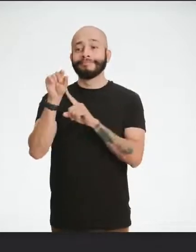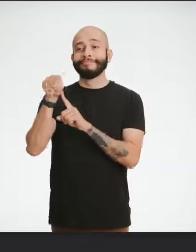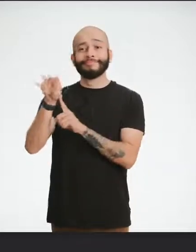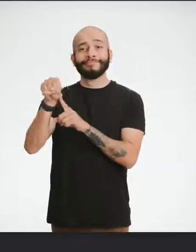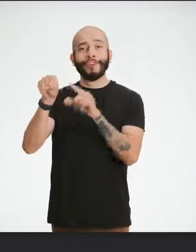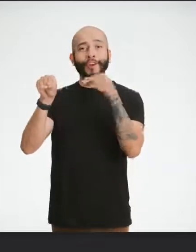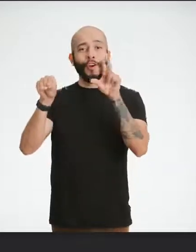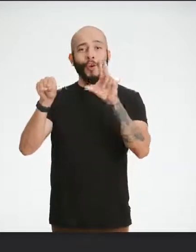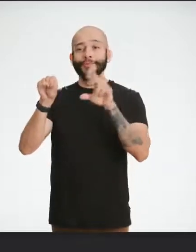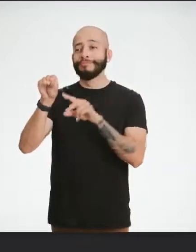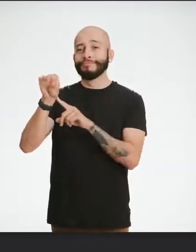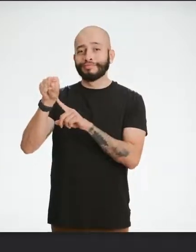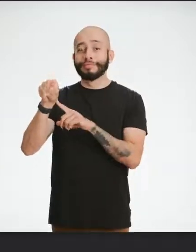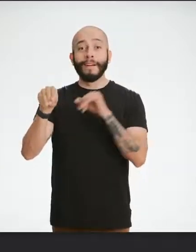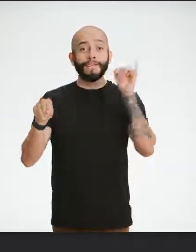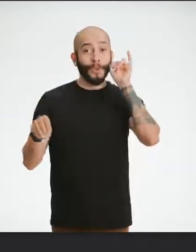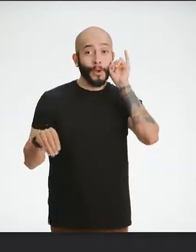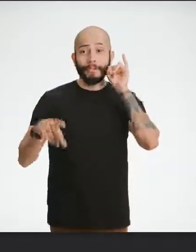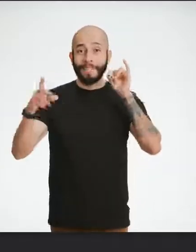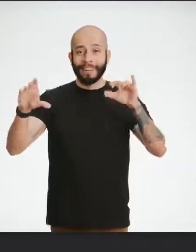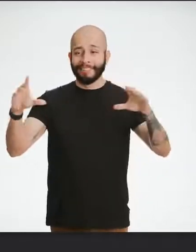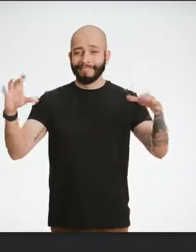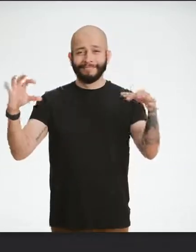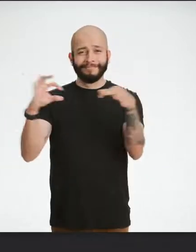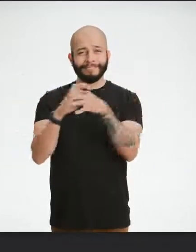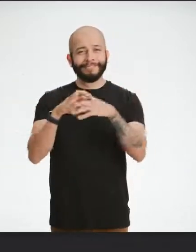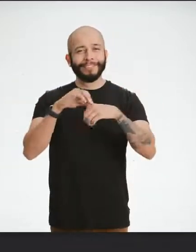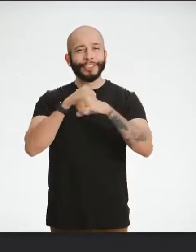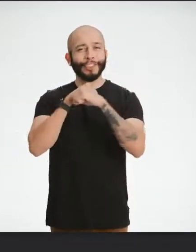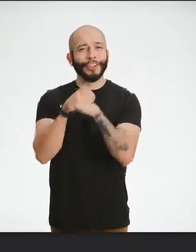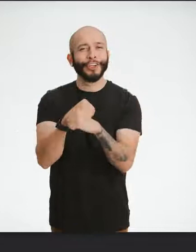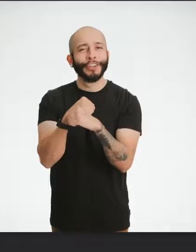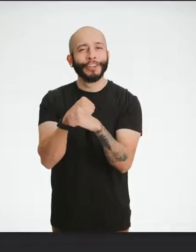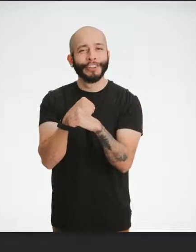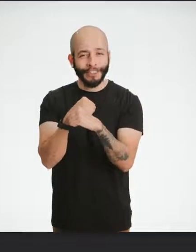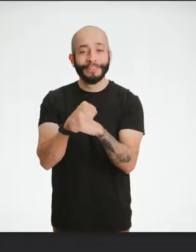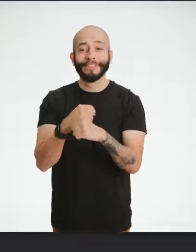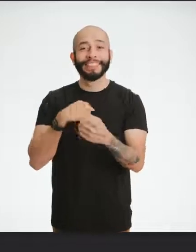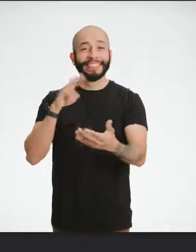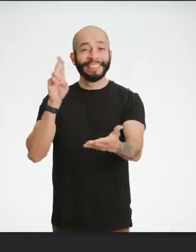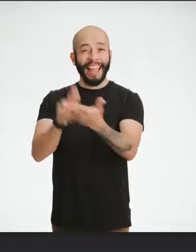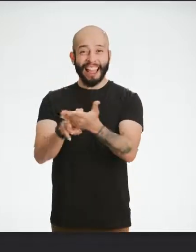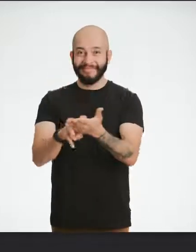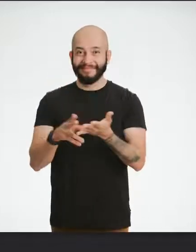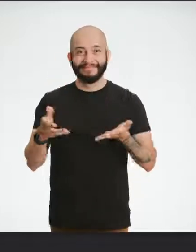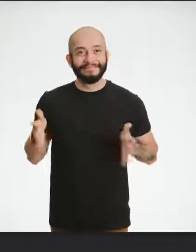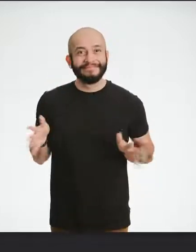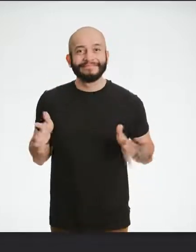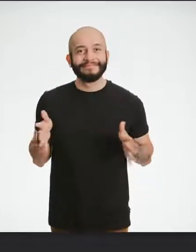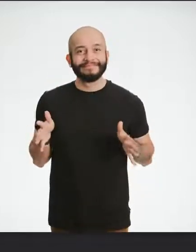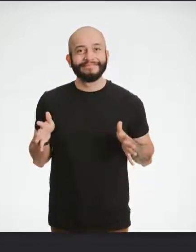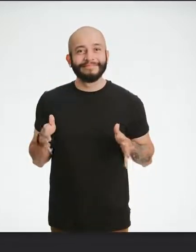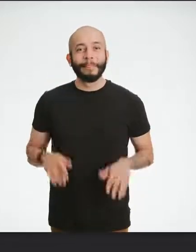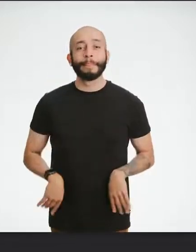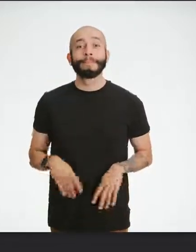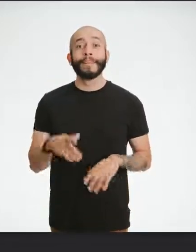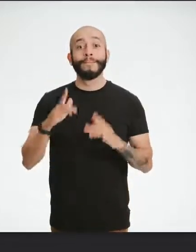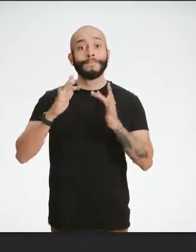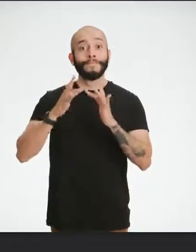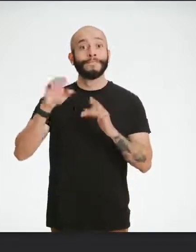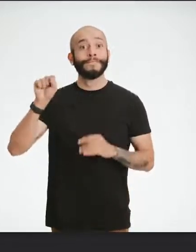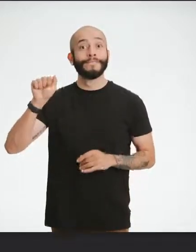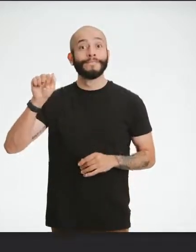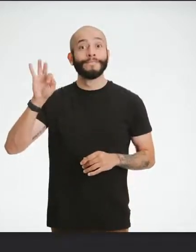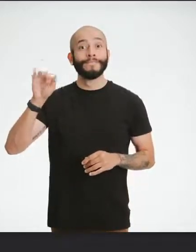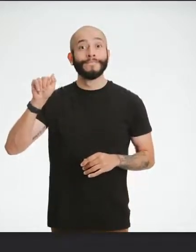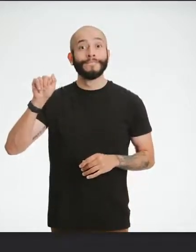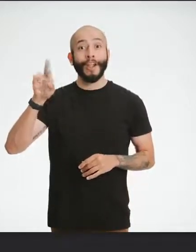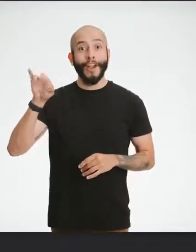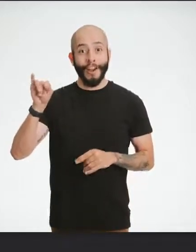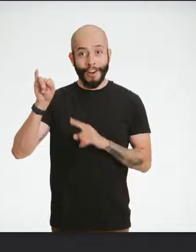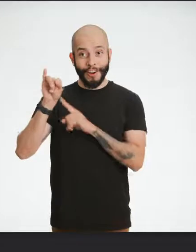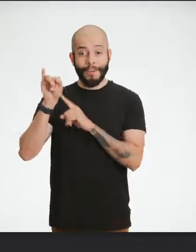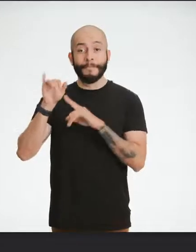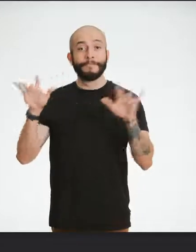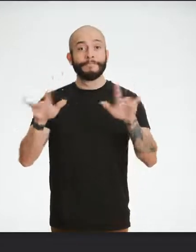scan the QR code, let the iPhone and PC securely connect, and I'm signed in.